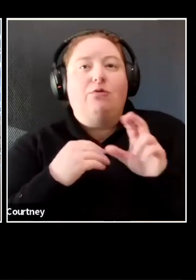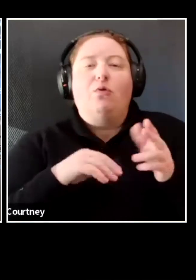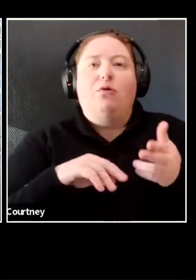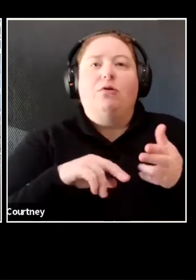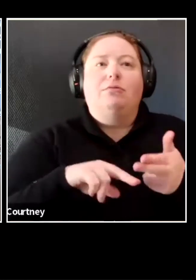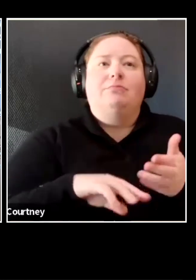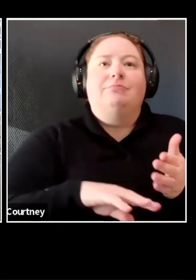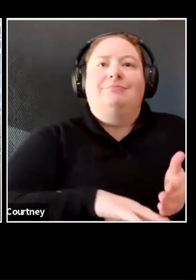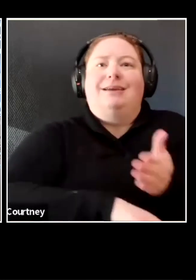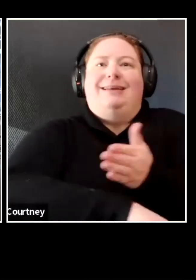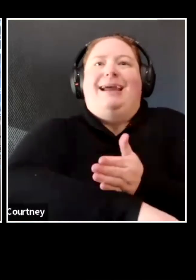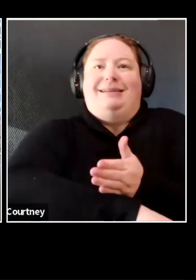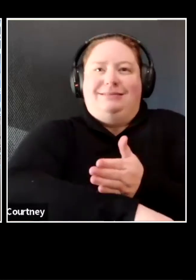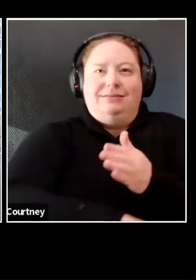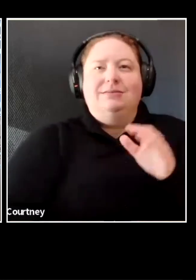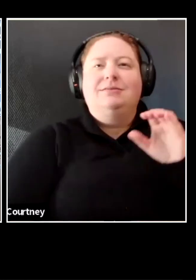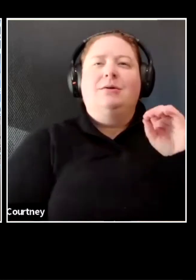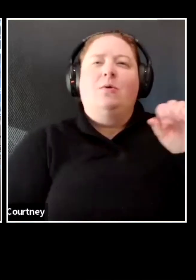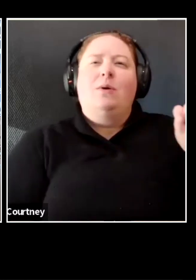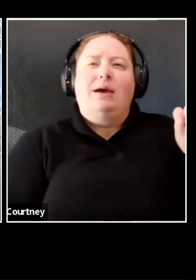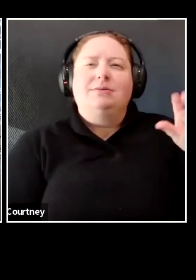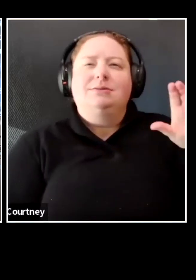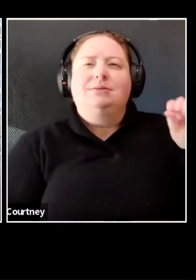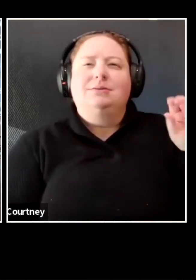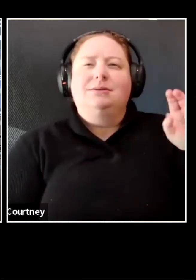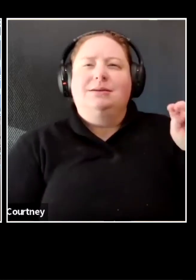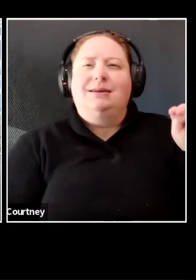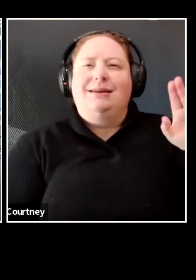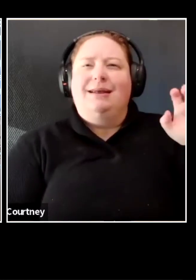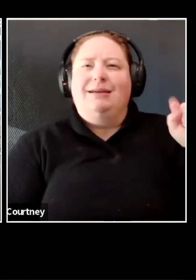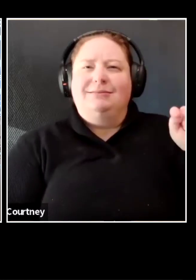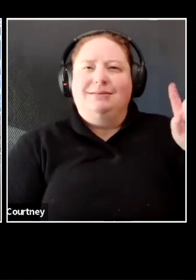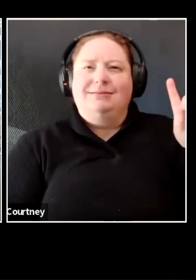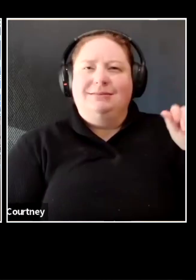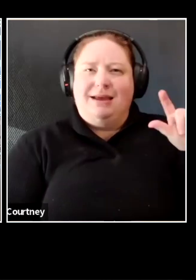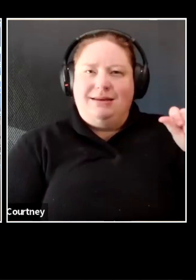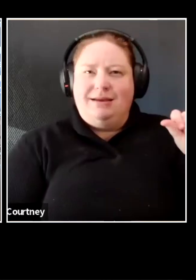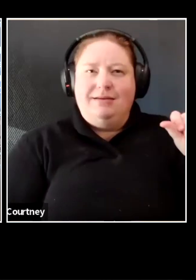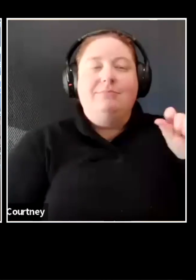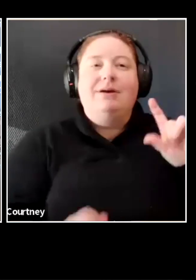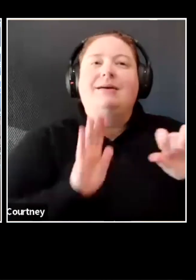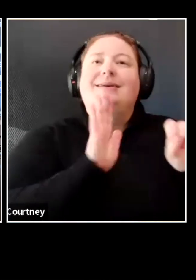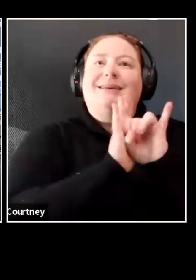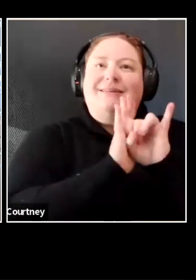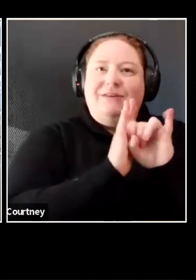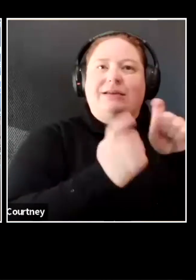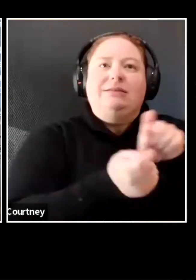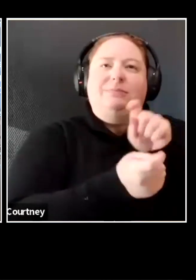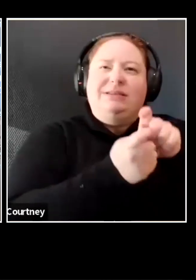to the OS-CONNECT data by way of identifying specific tags that you want on there or specific